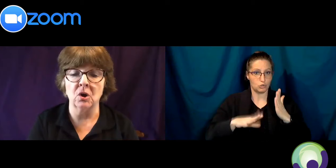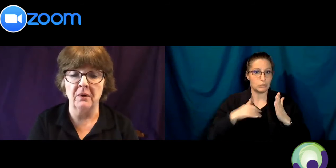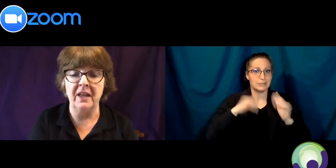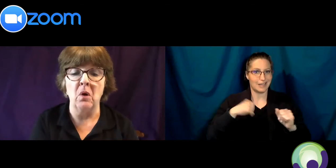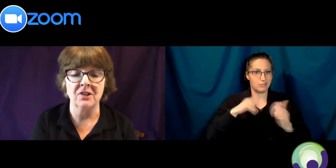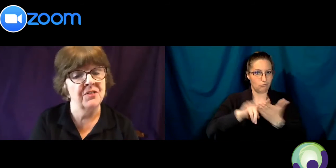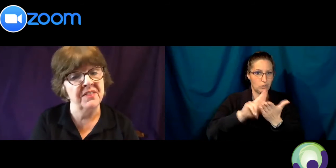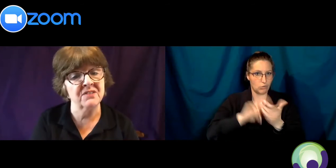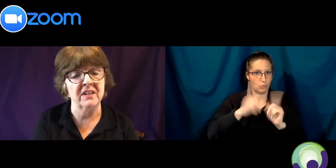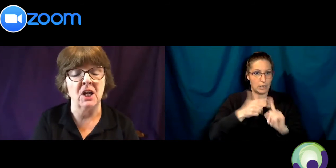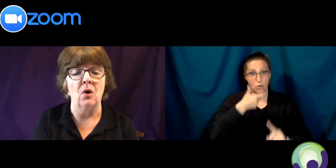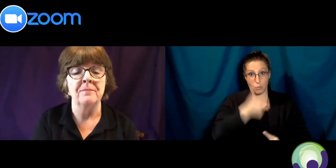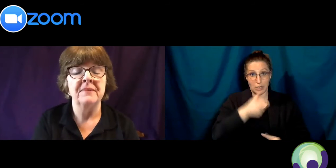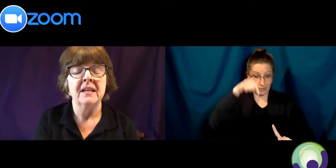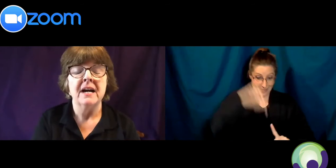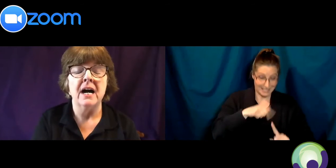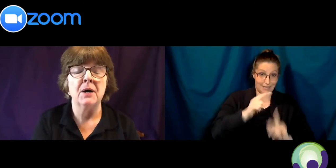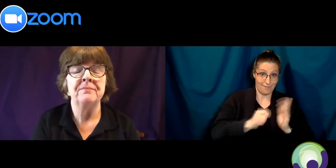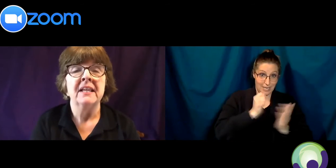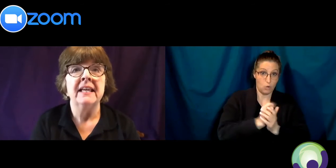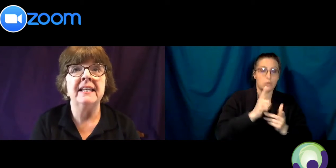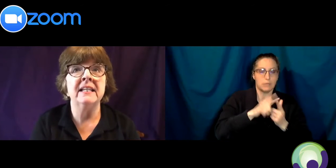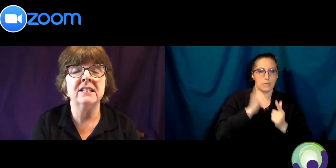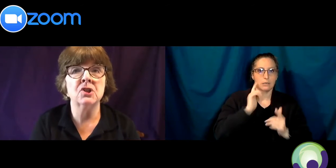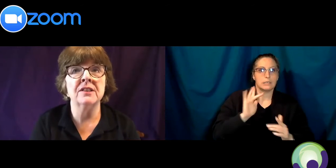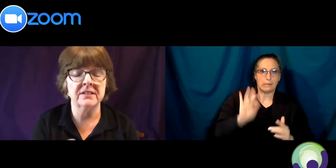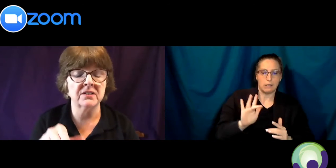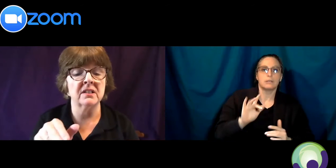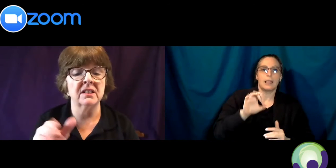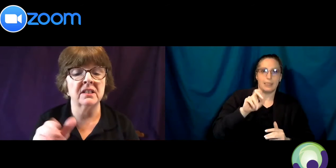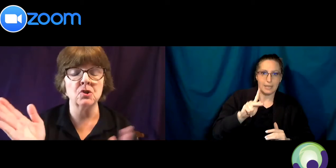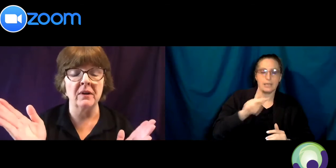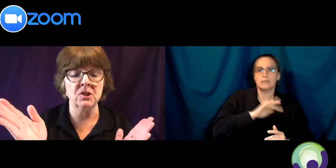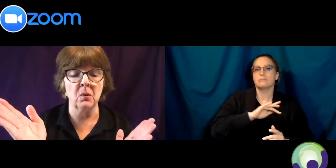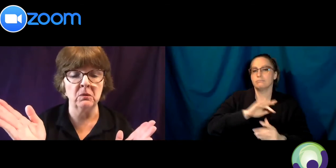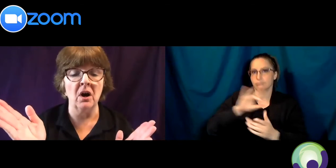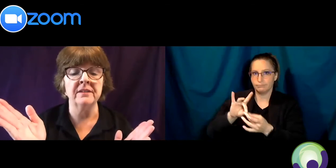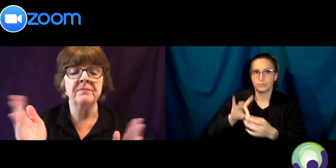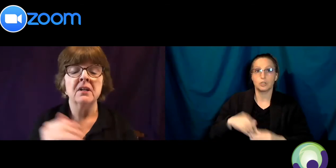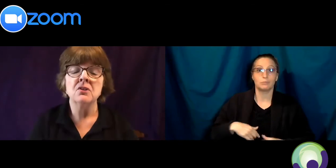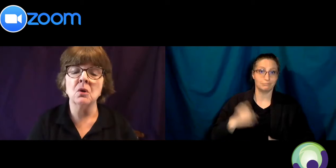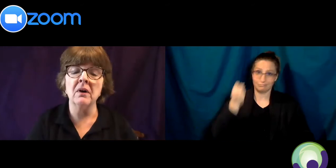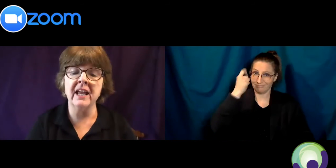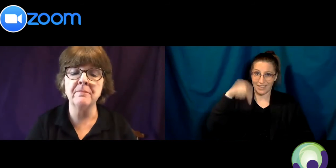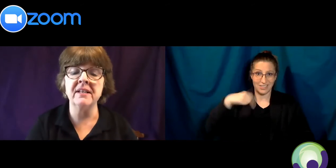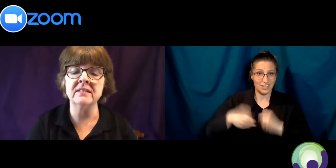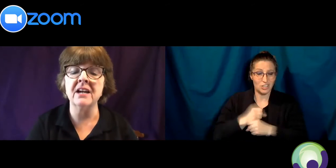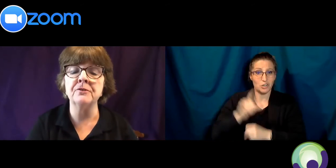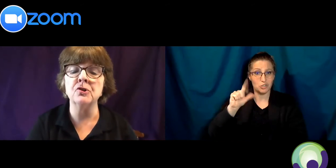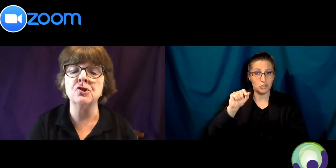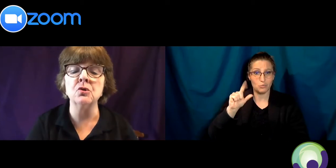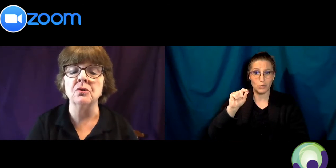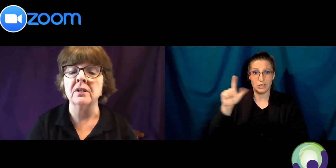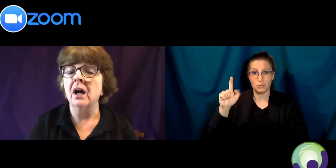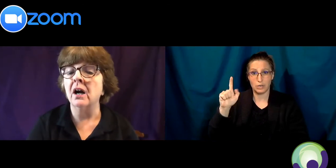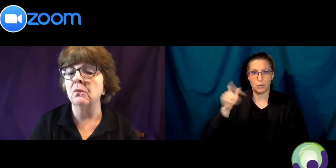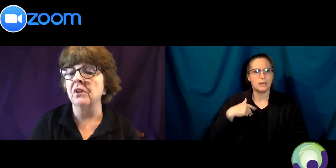they watch this video. And in addition this is the year 2021. So what happens after June will there